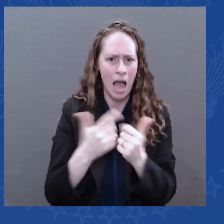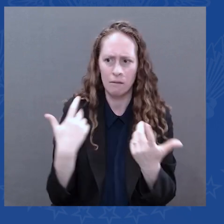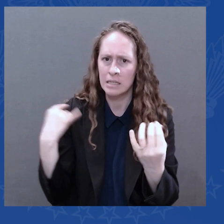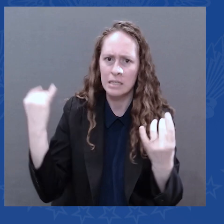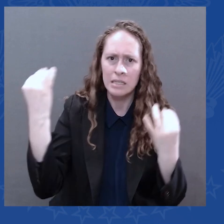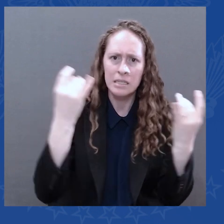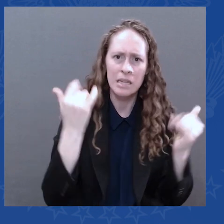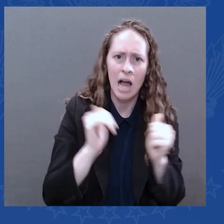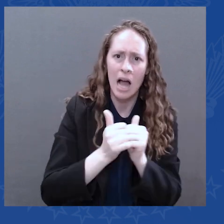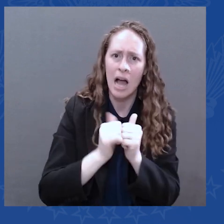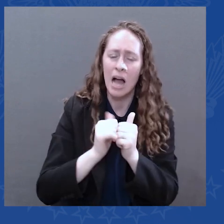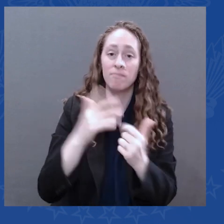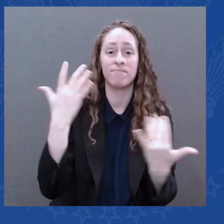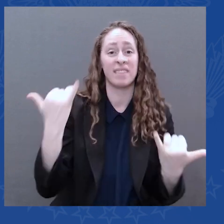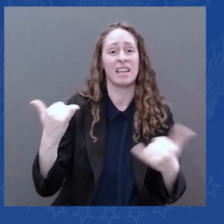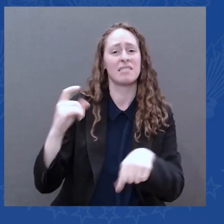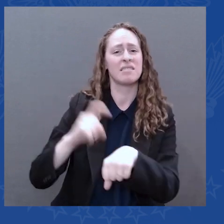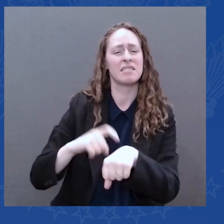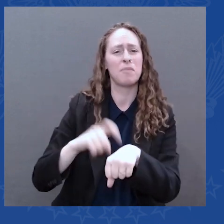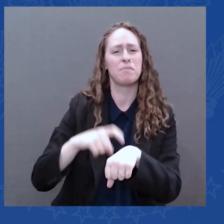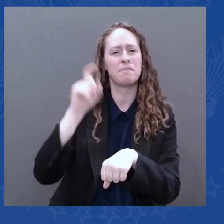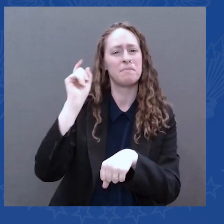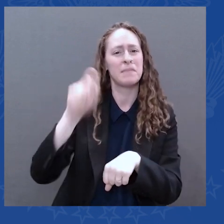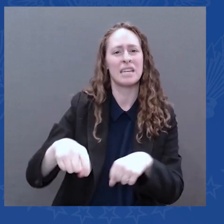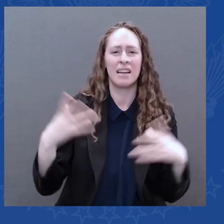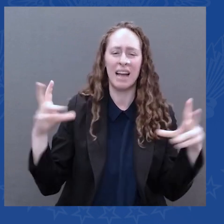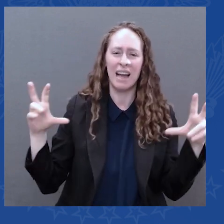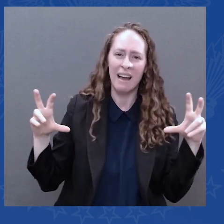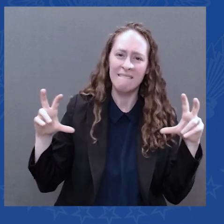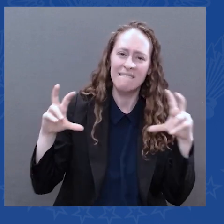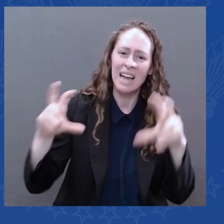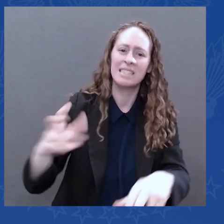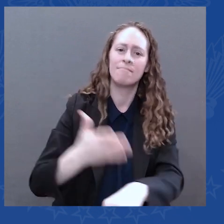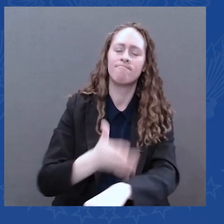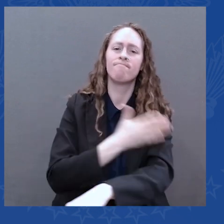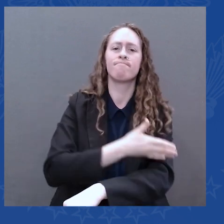but also through additional gas supplies, including LNG deliveries.